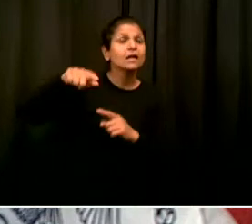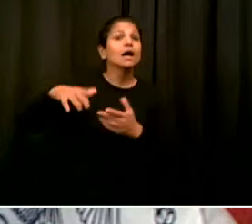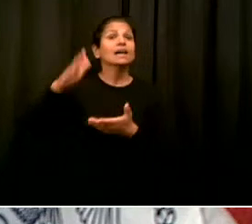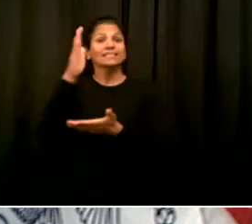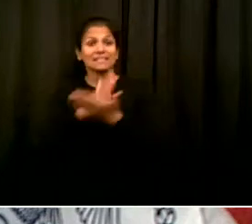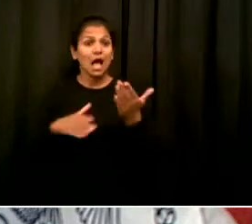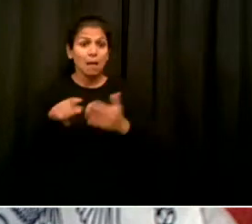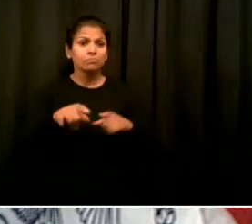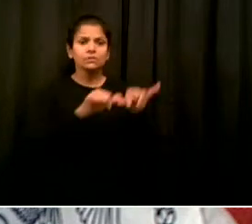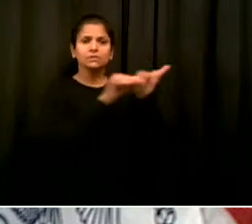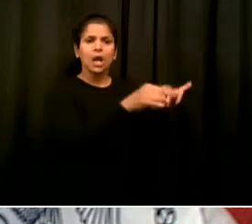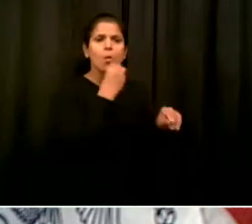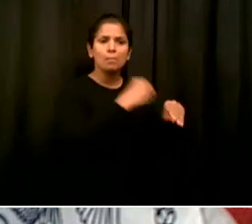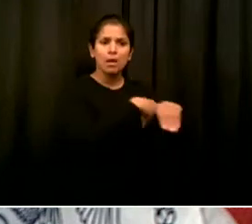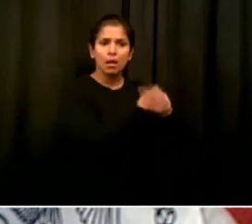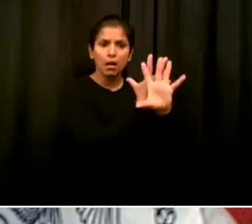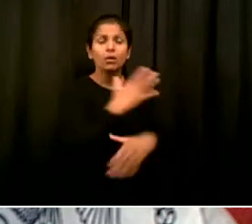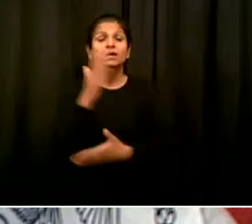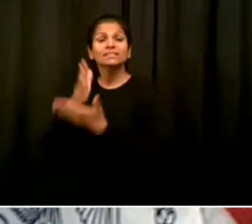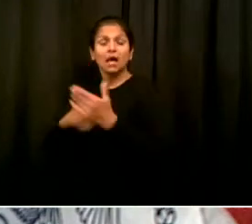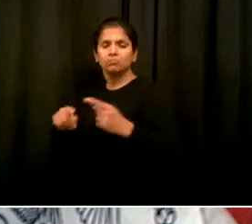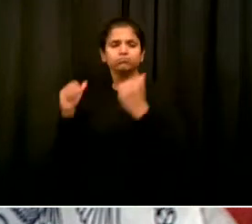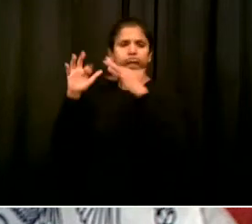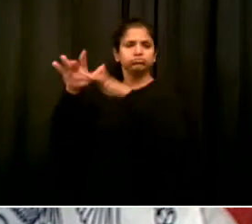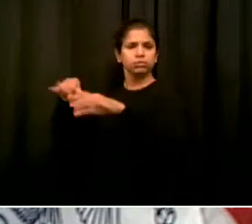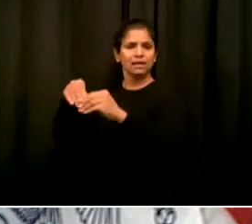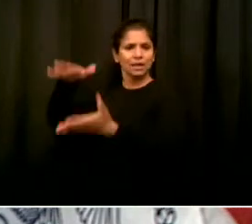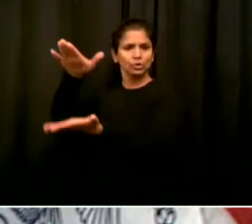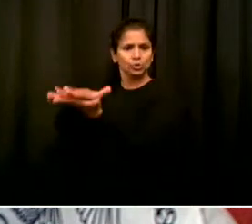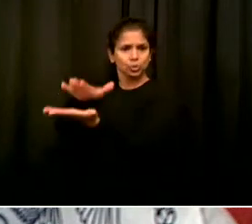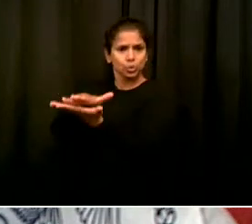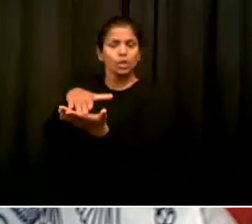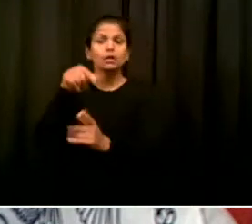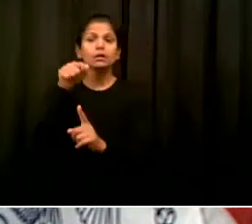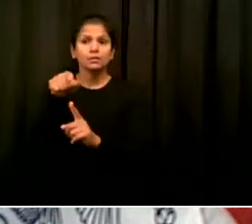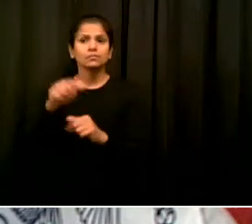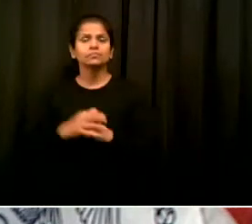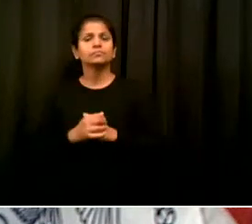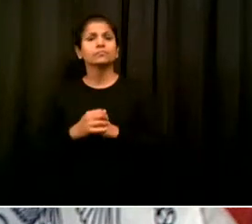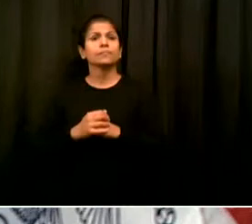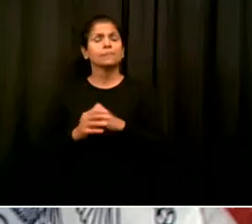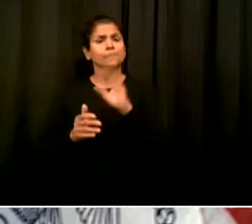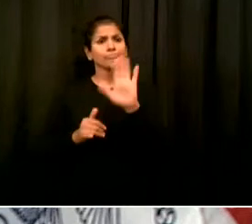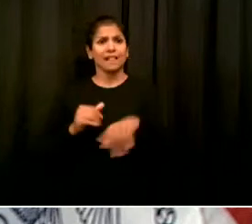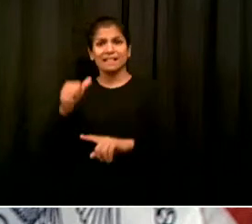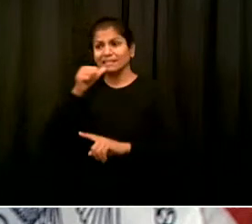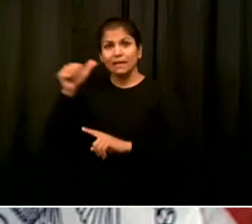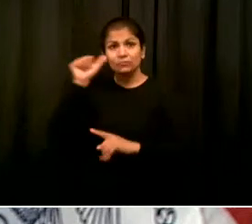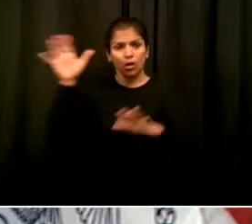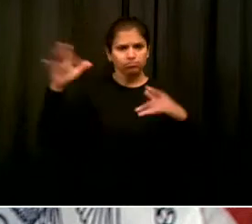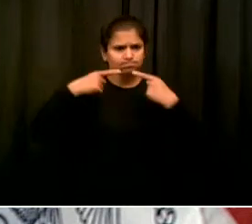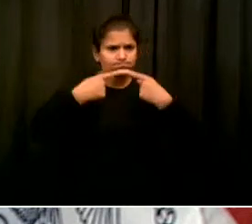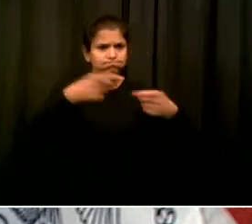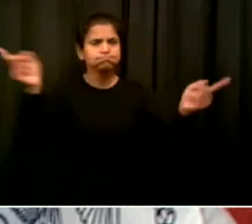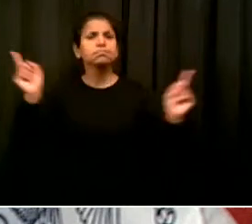THEY'RE DOING